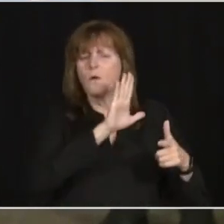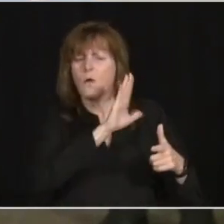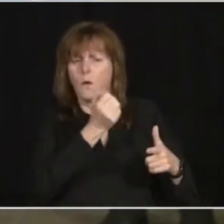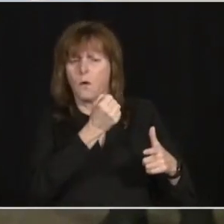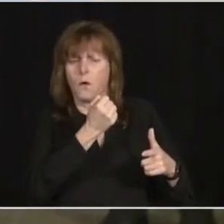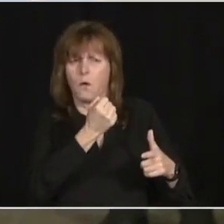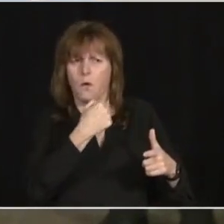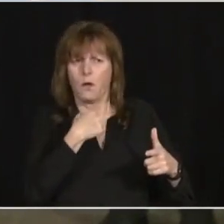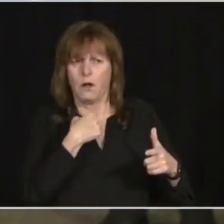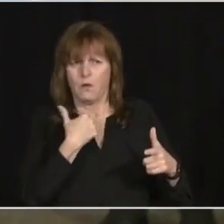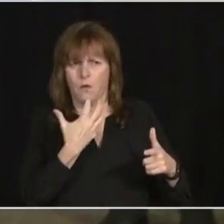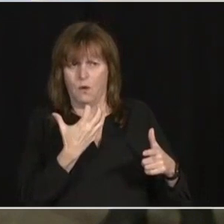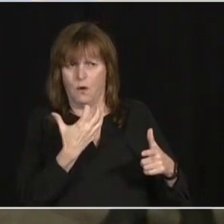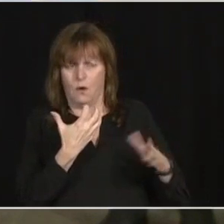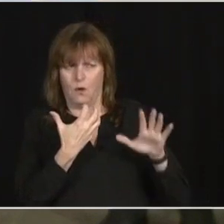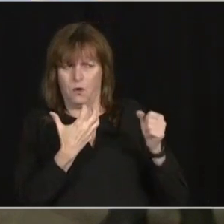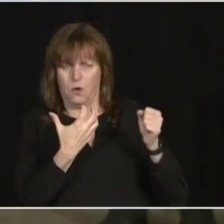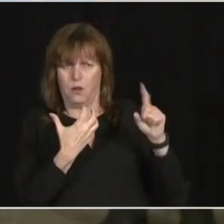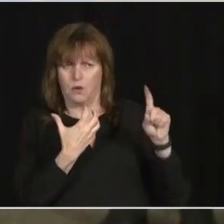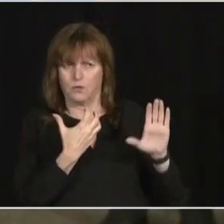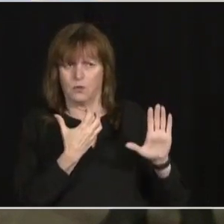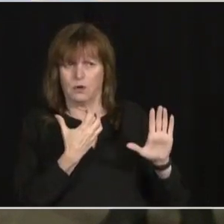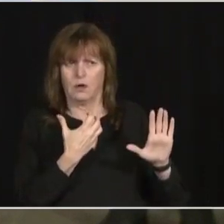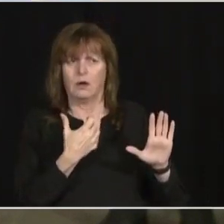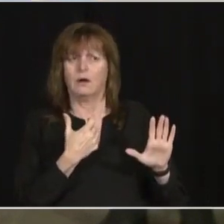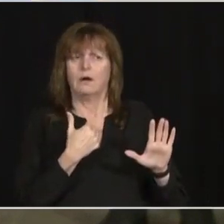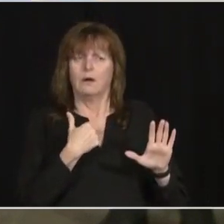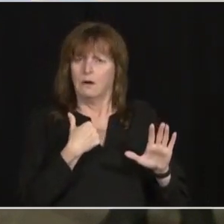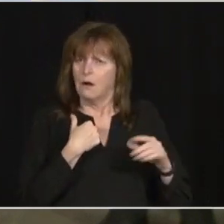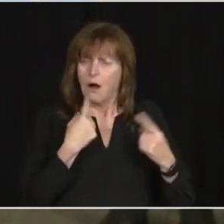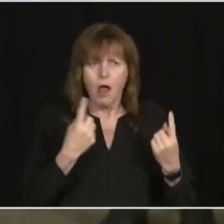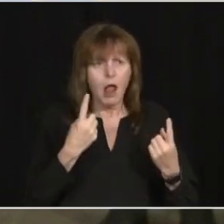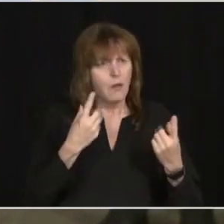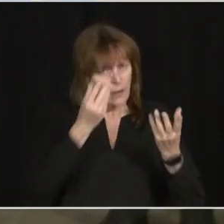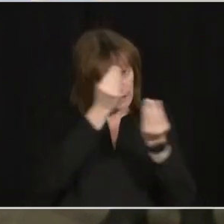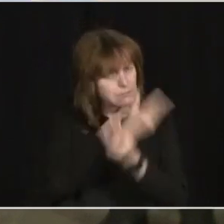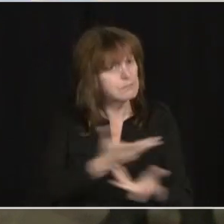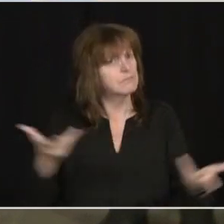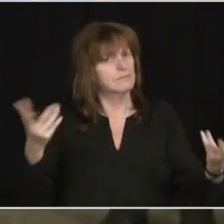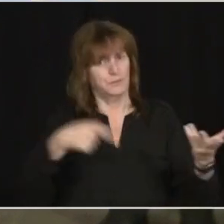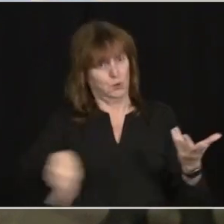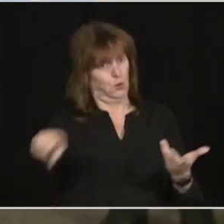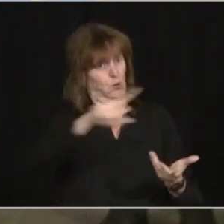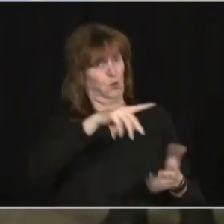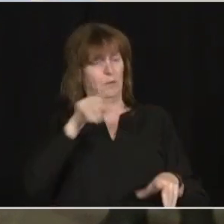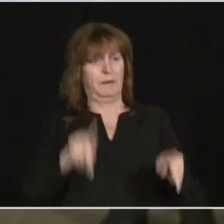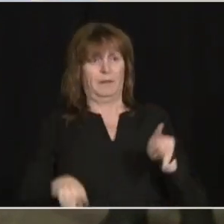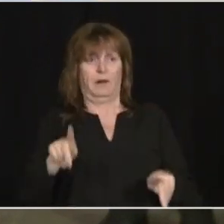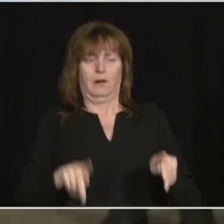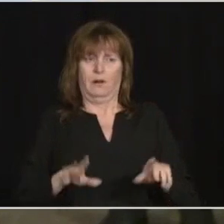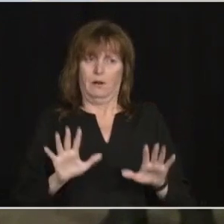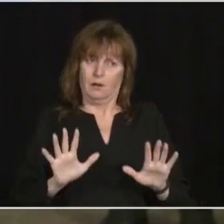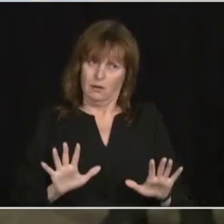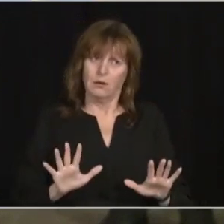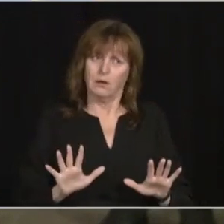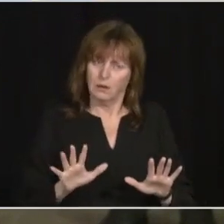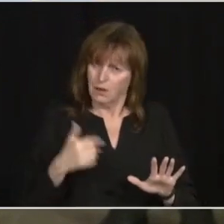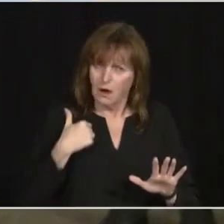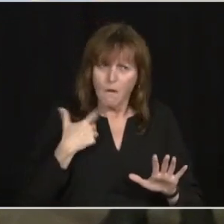first question, I've always told the public, fully transparent on modelling. I was briefed last night on